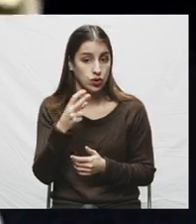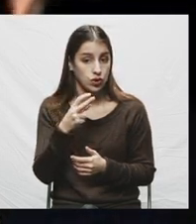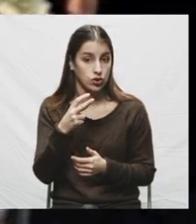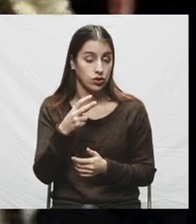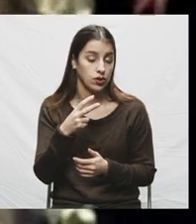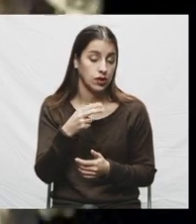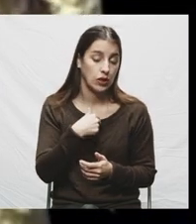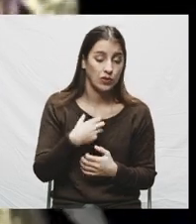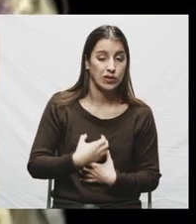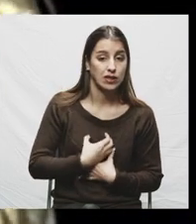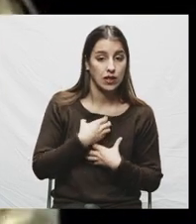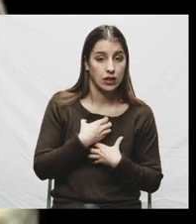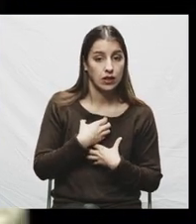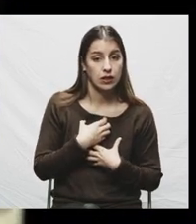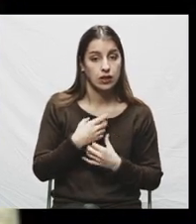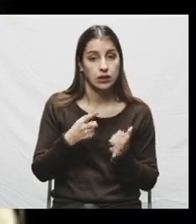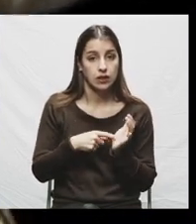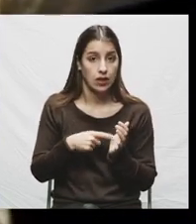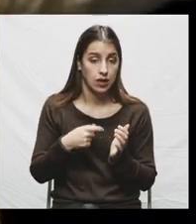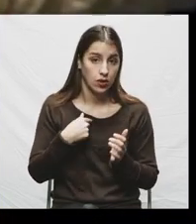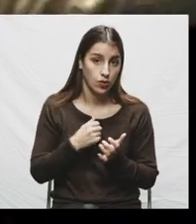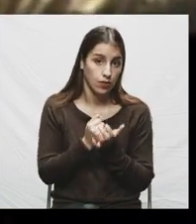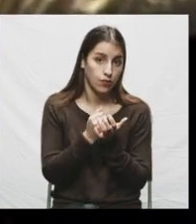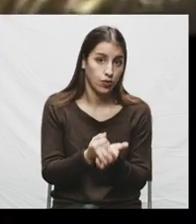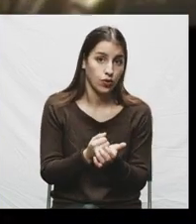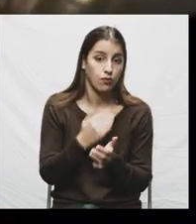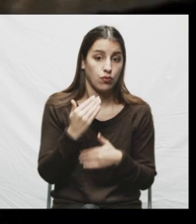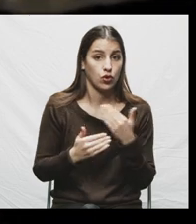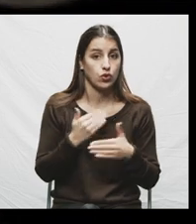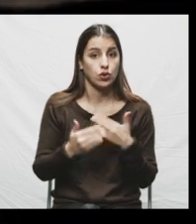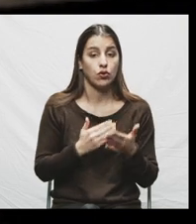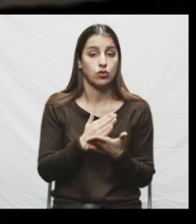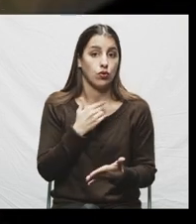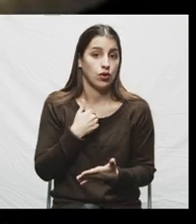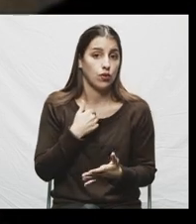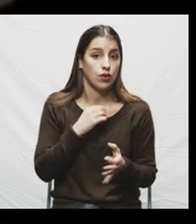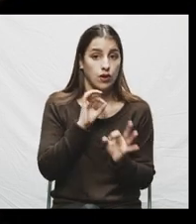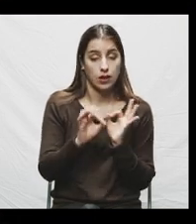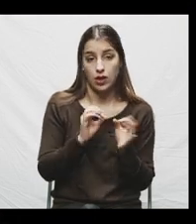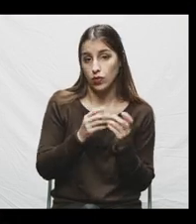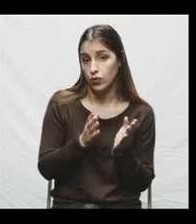I felt the need, at a certain moment, of having a production support and not being just me taking care of it all.